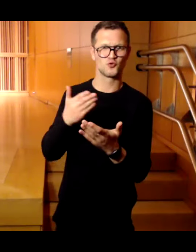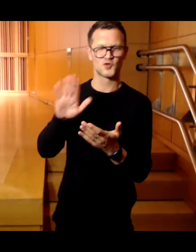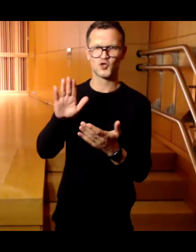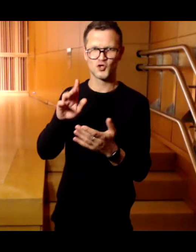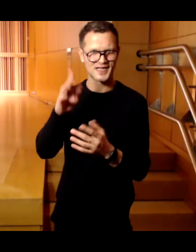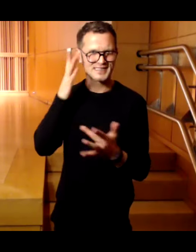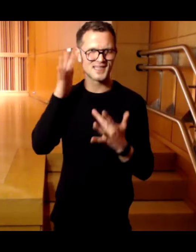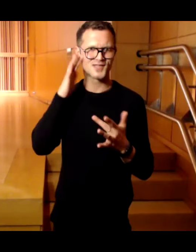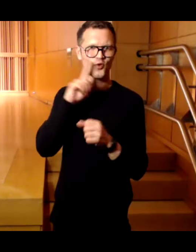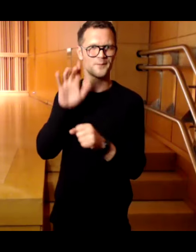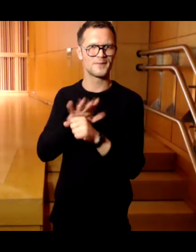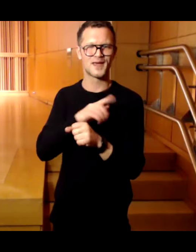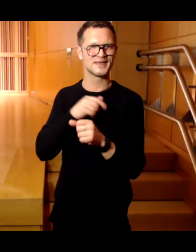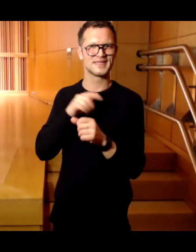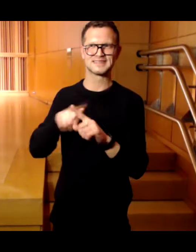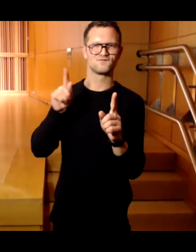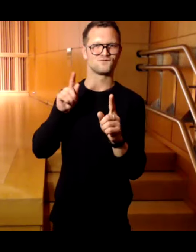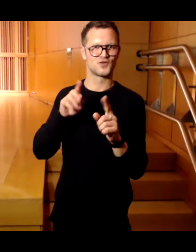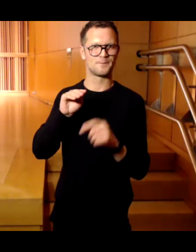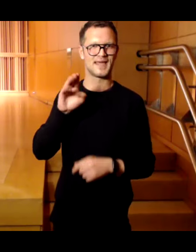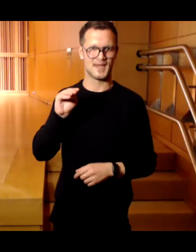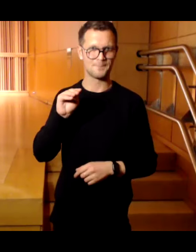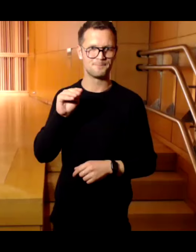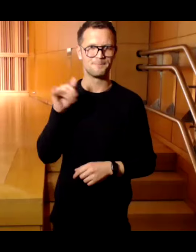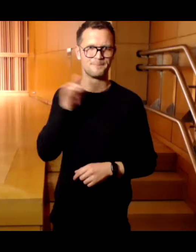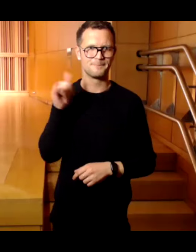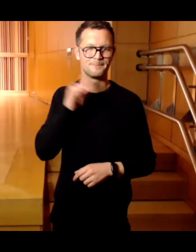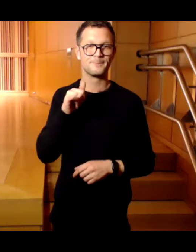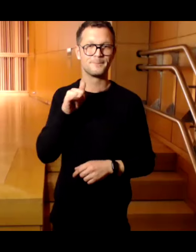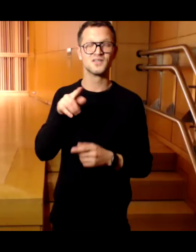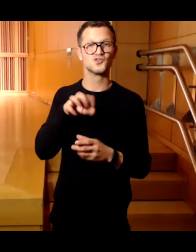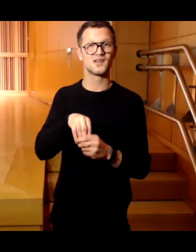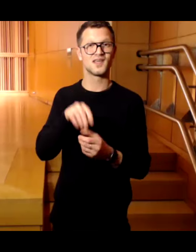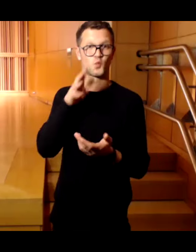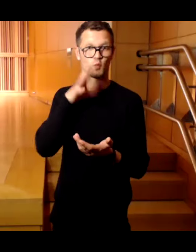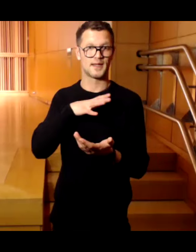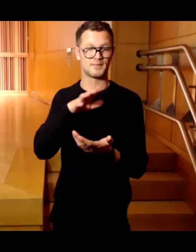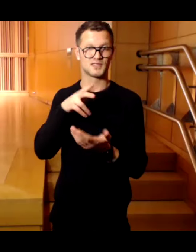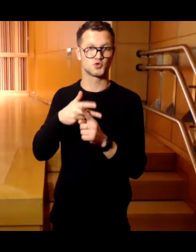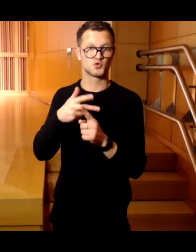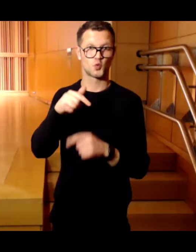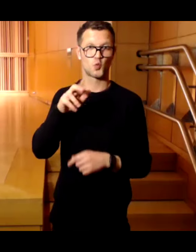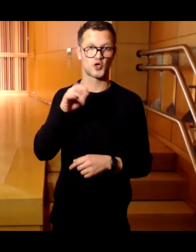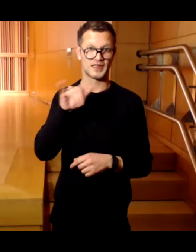Debbie serves on the editorial board of Women's Studies Quarterly, and her work appears in the forthcoming Bloomsbury Anthology.